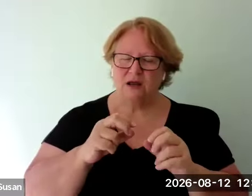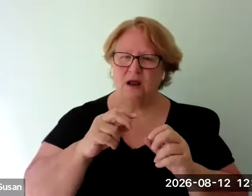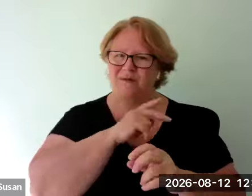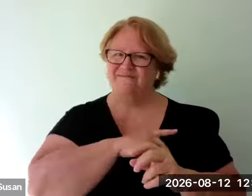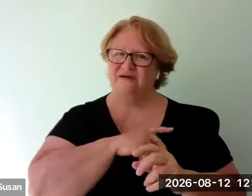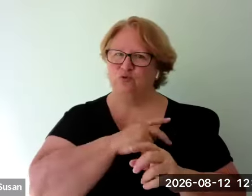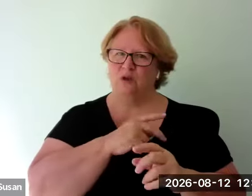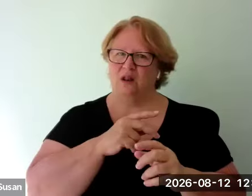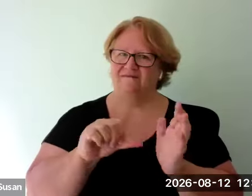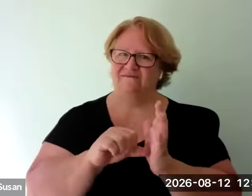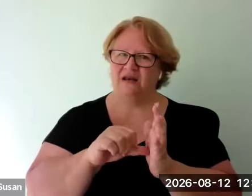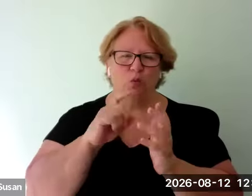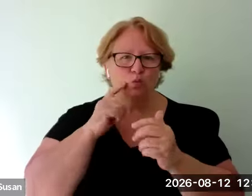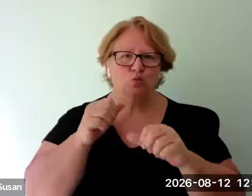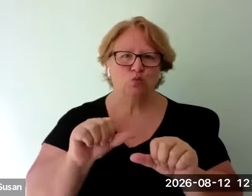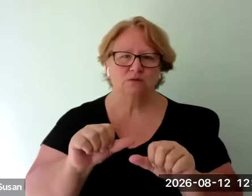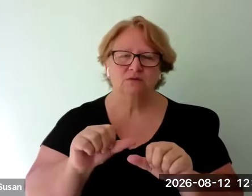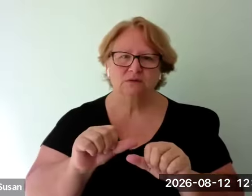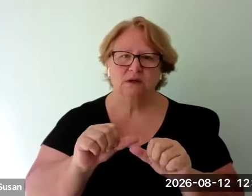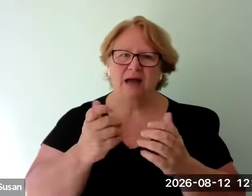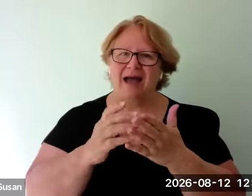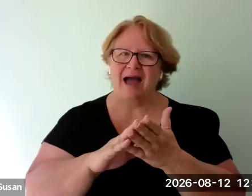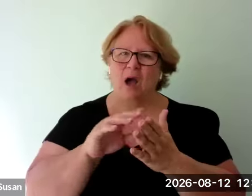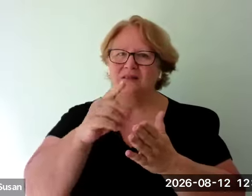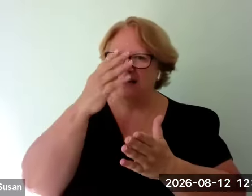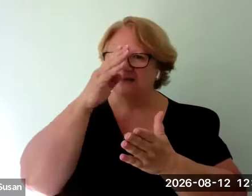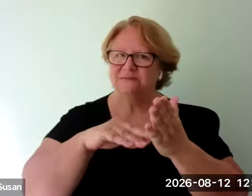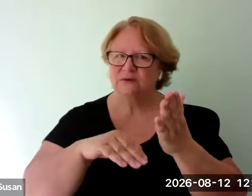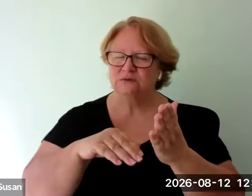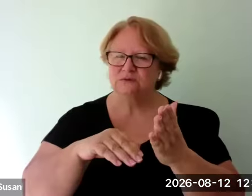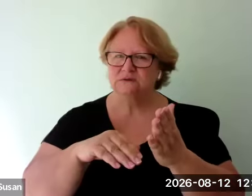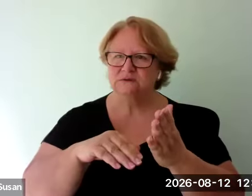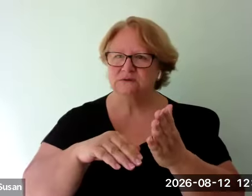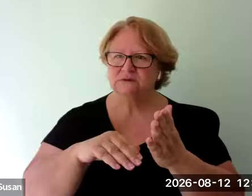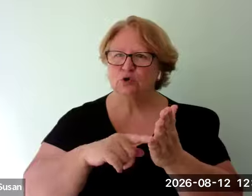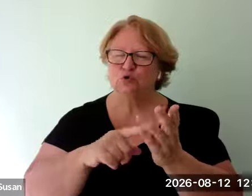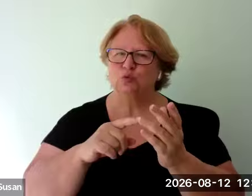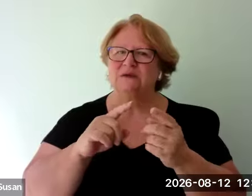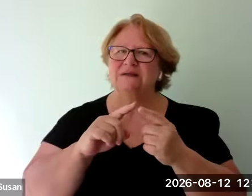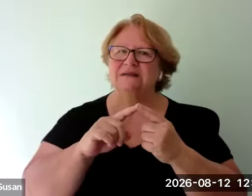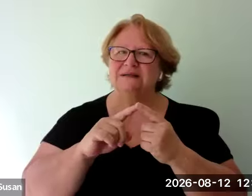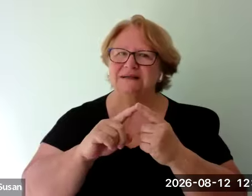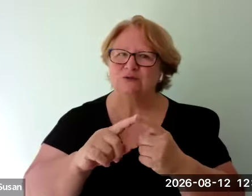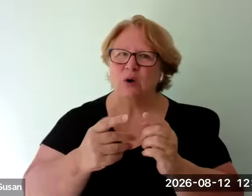provide a clear, high-level overview of how the research and professional development funding would be used. And it